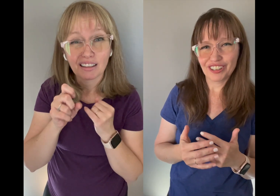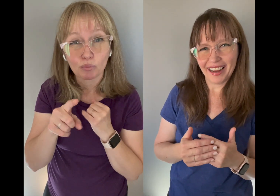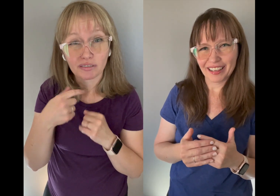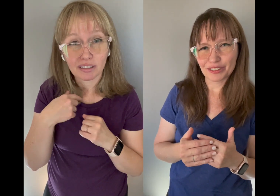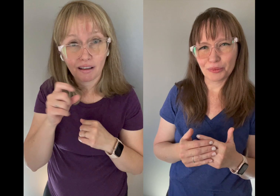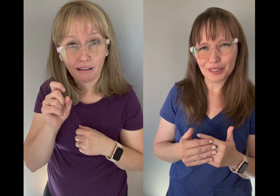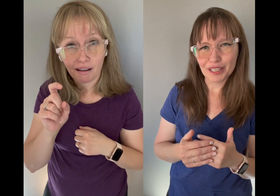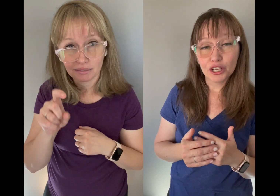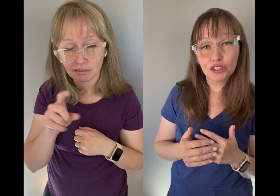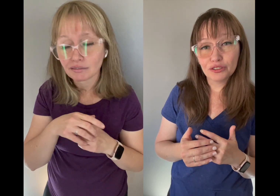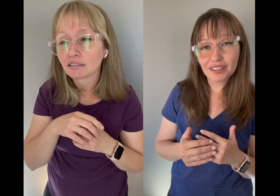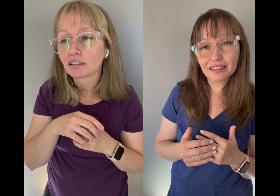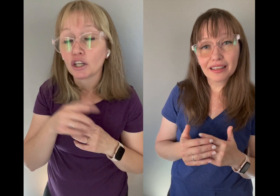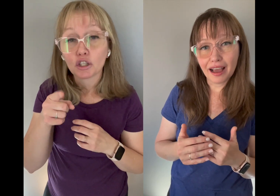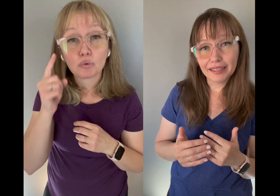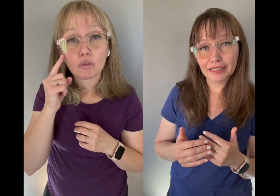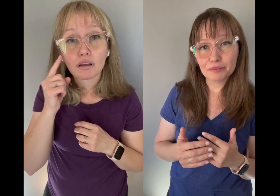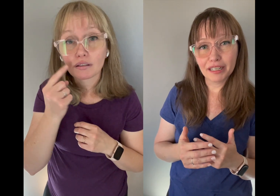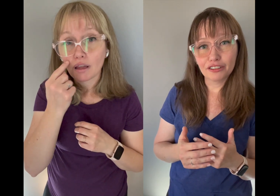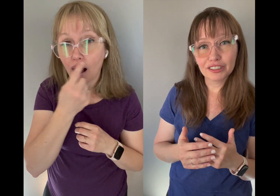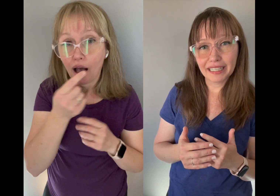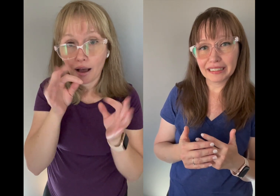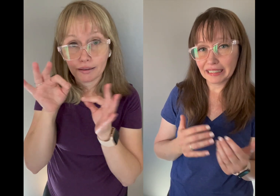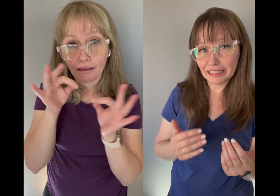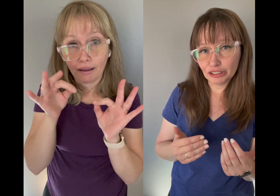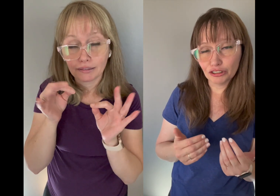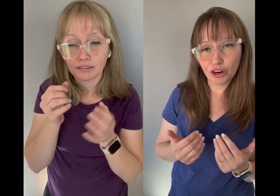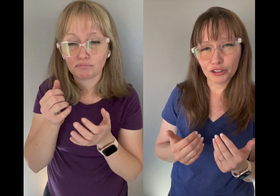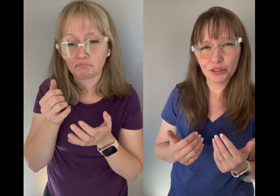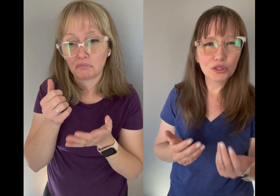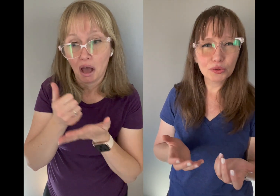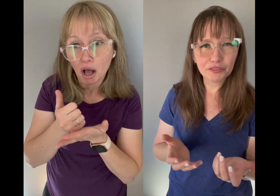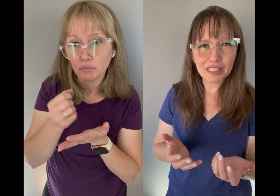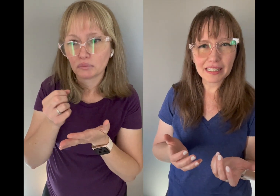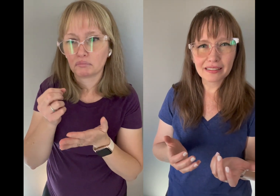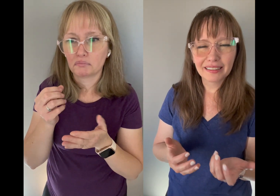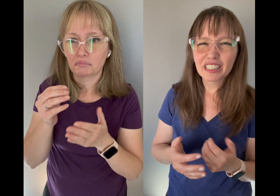I asked was do you think that the eye gaze made understanding easier harder or no different the